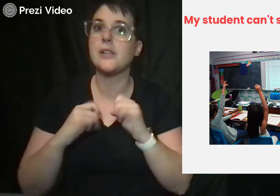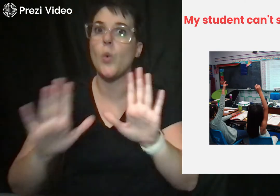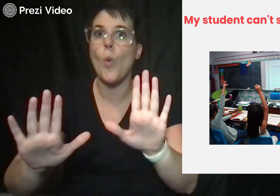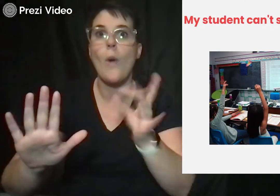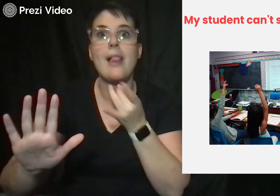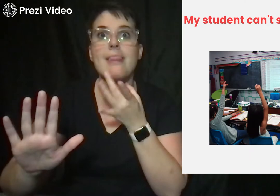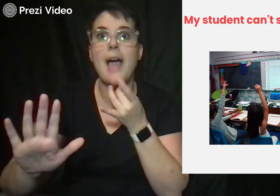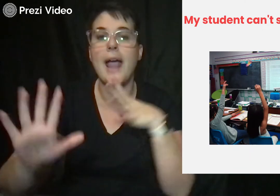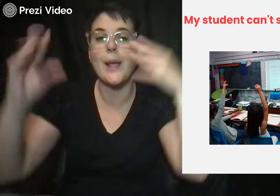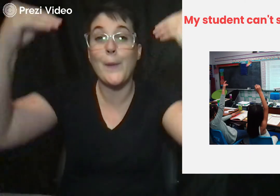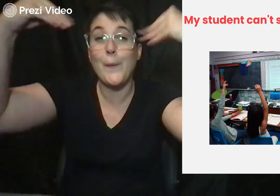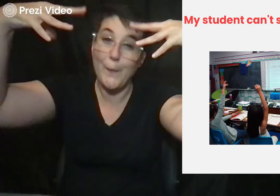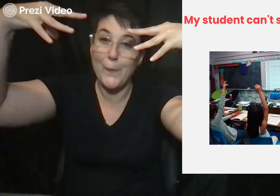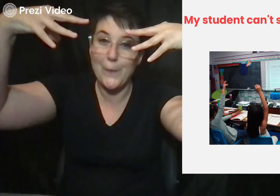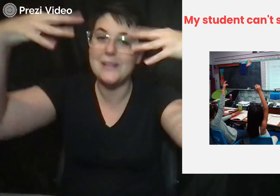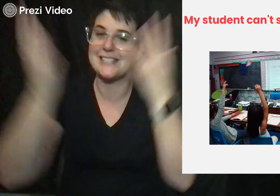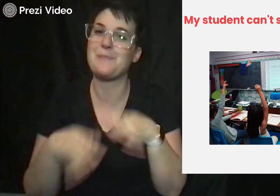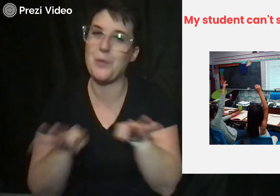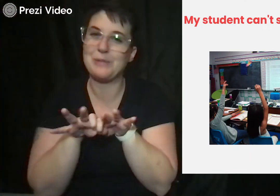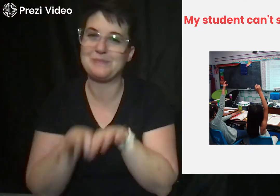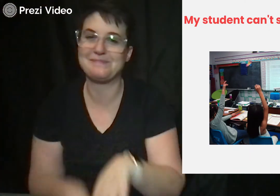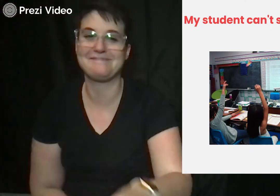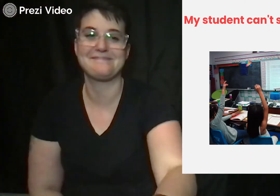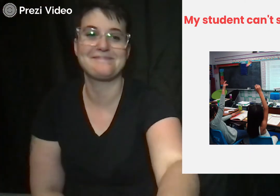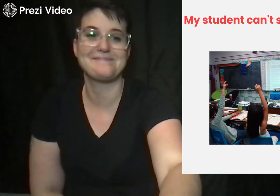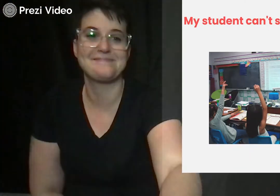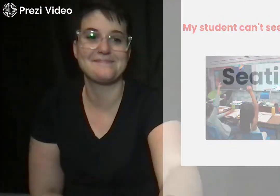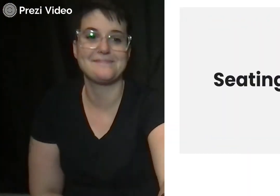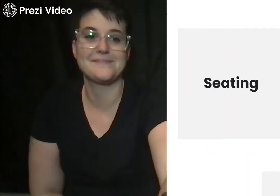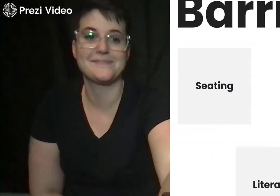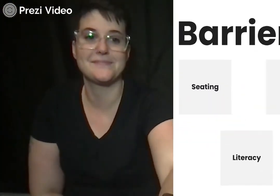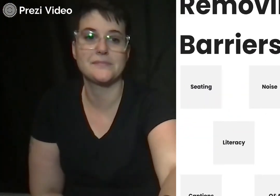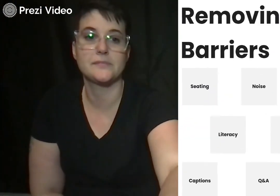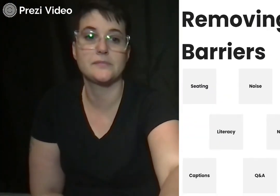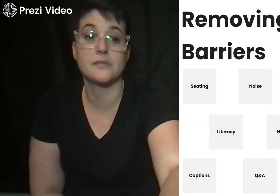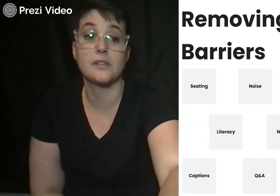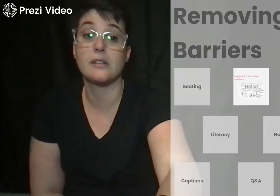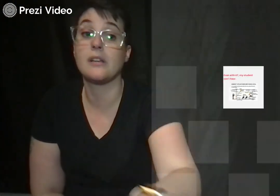Lastly, sufficient lighting is important.